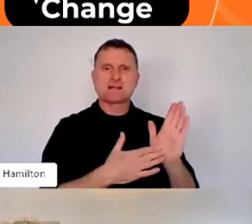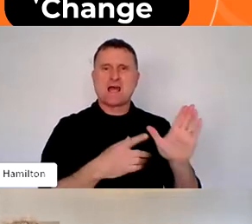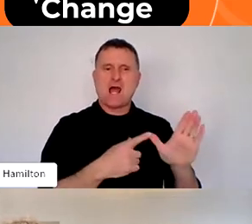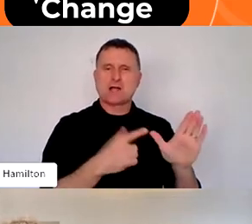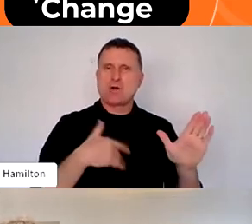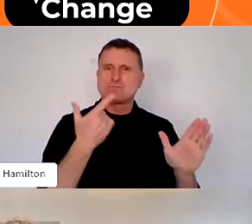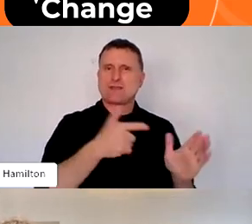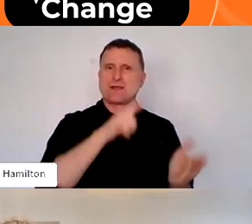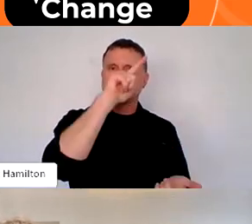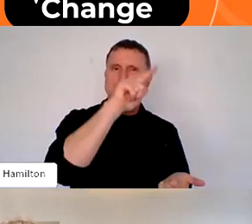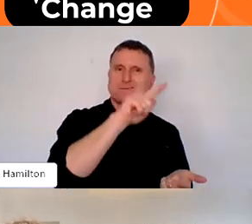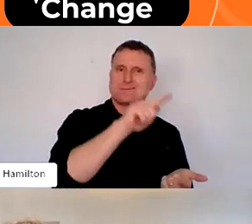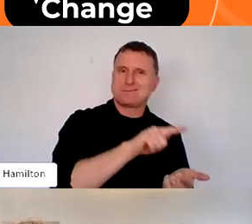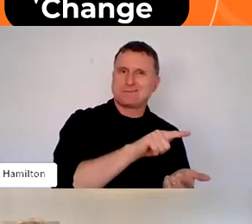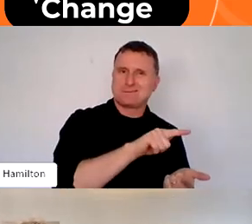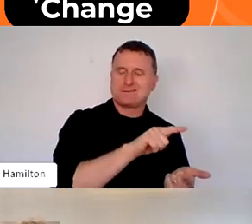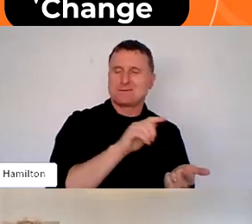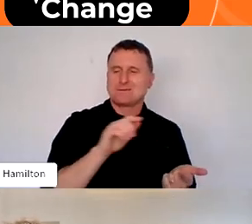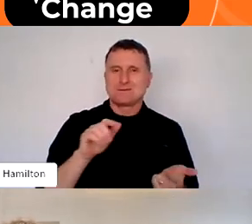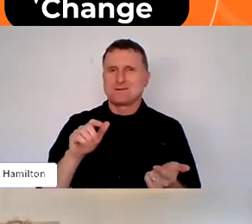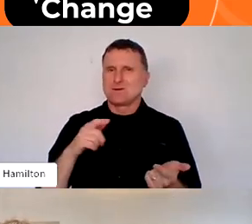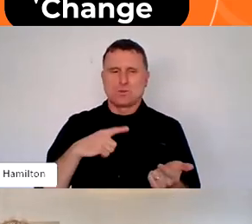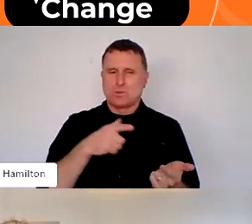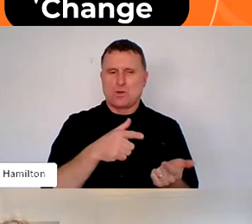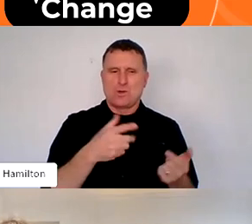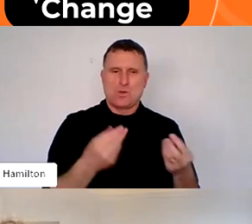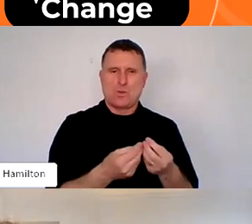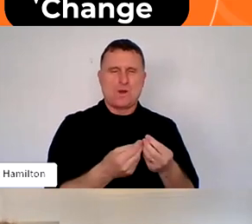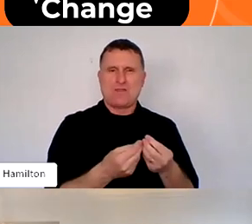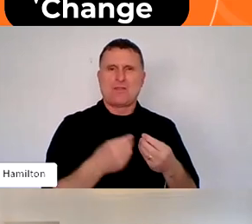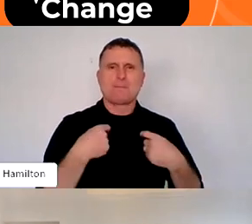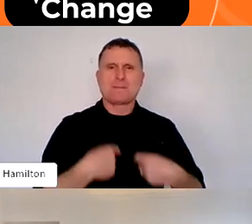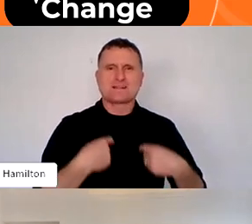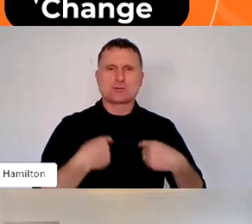in terms of its visibility on our Ministry of Education website.